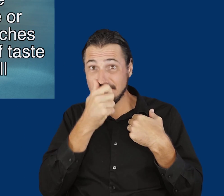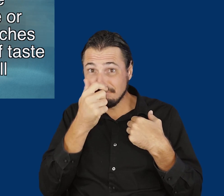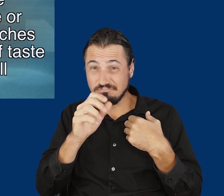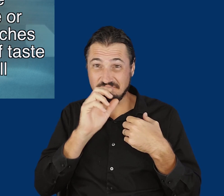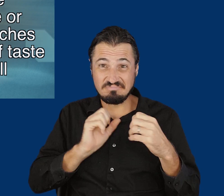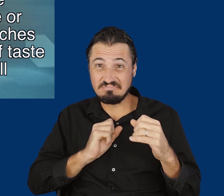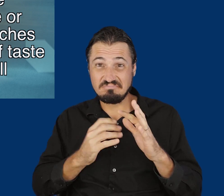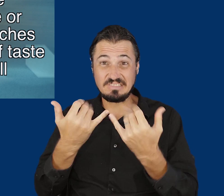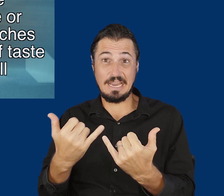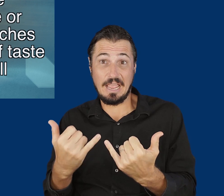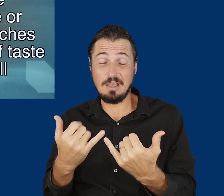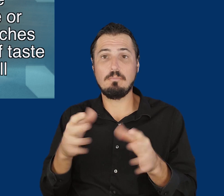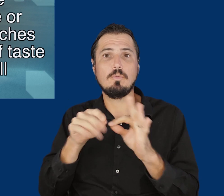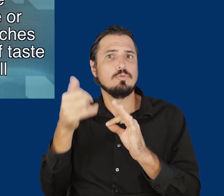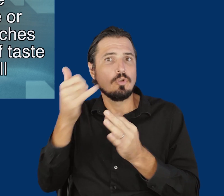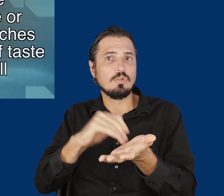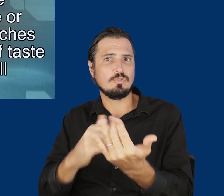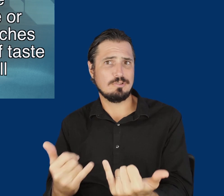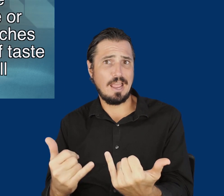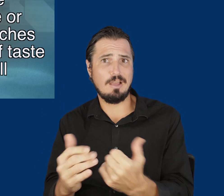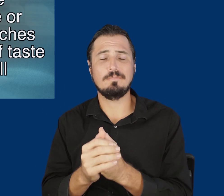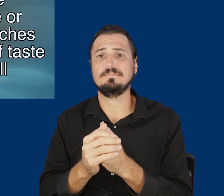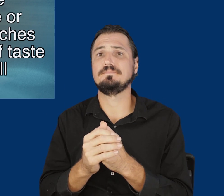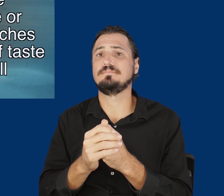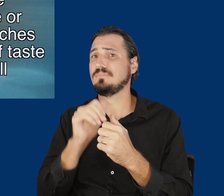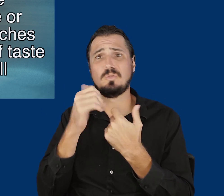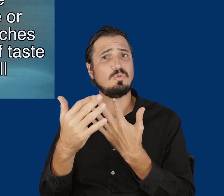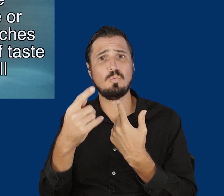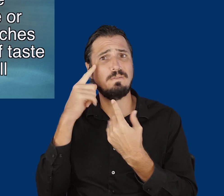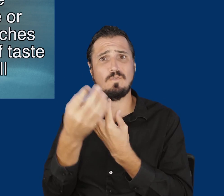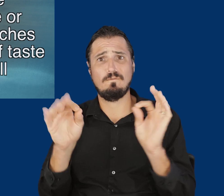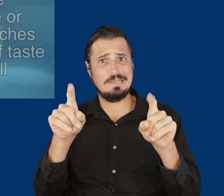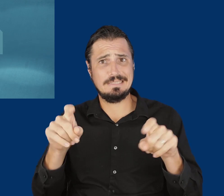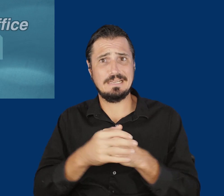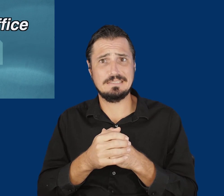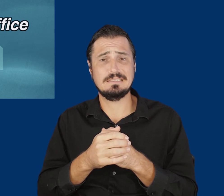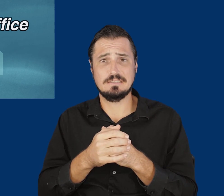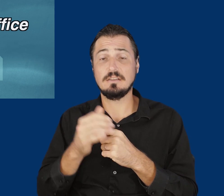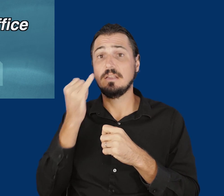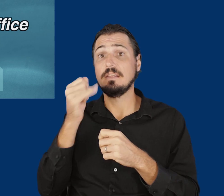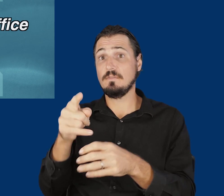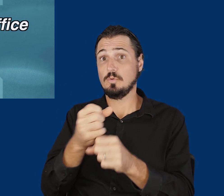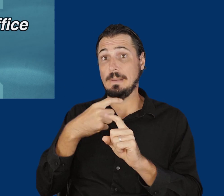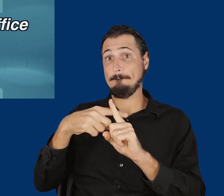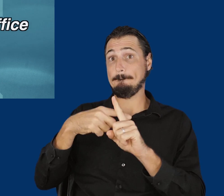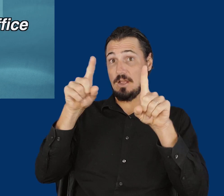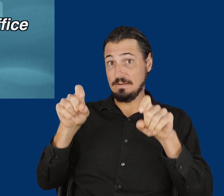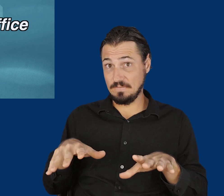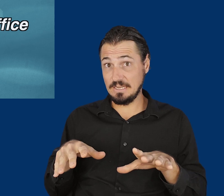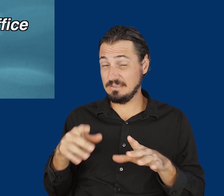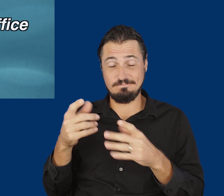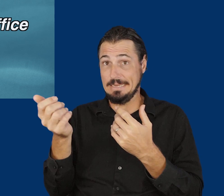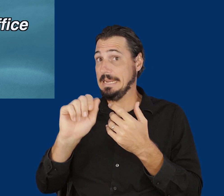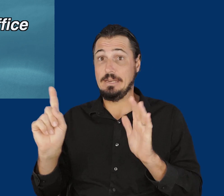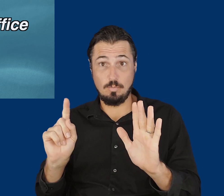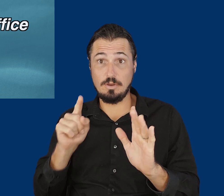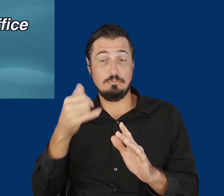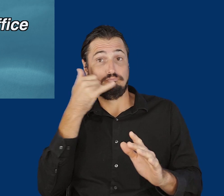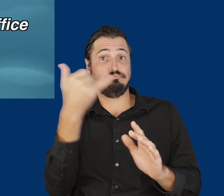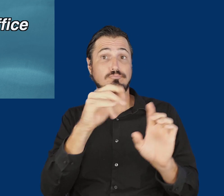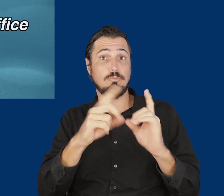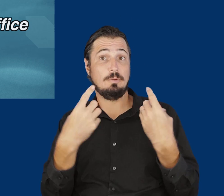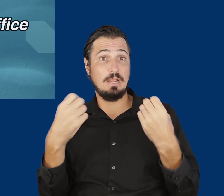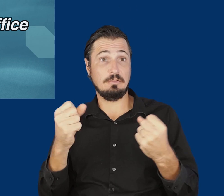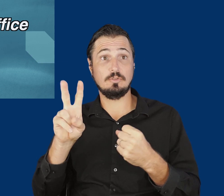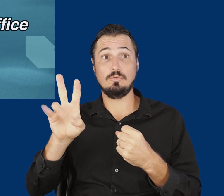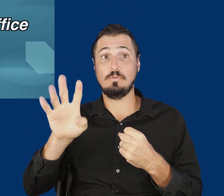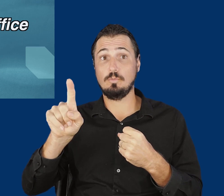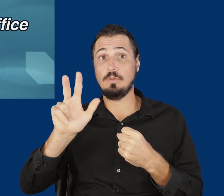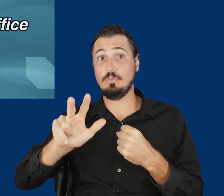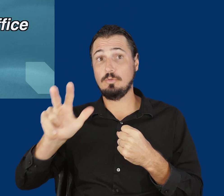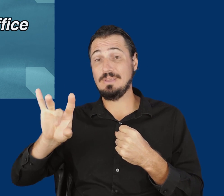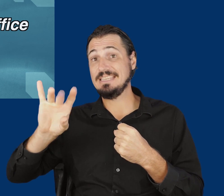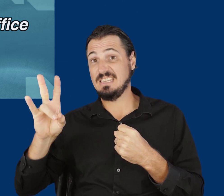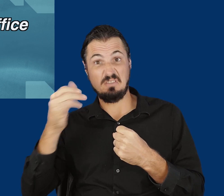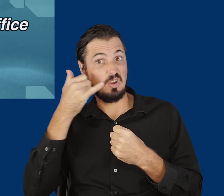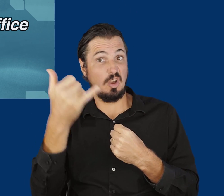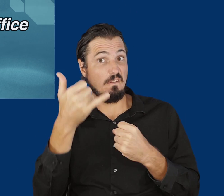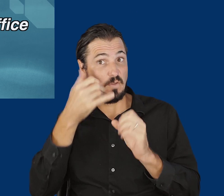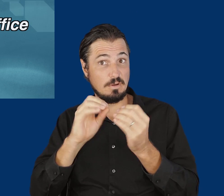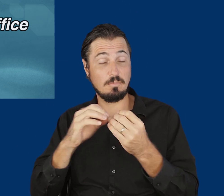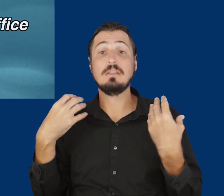If you receive a positive test notification from any of the community testing programs, please immediately inform the Kauai District Health Office at 241-3387. The Health Department staff will